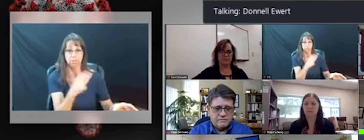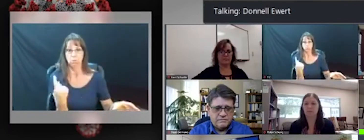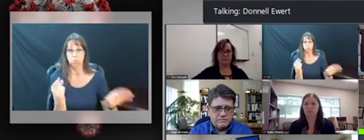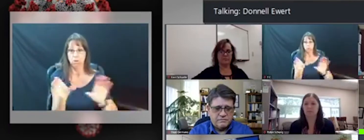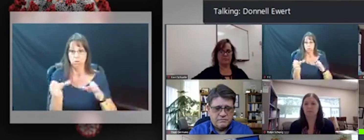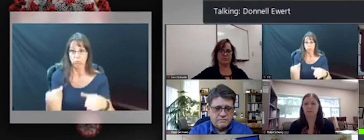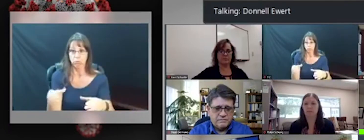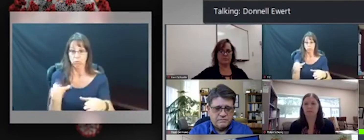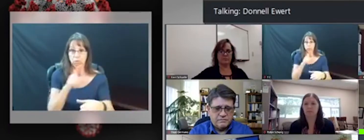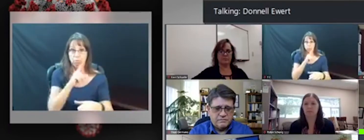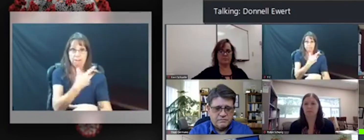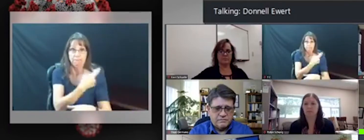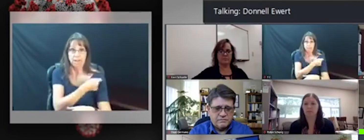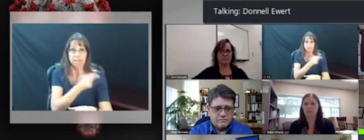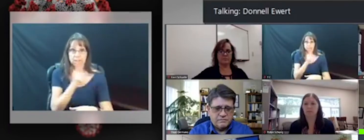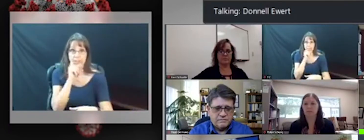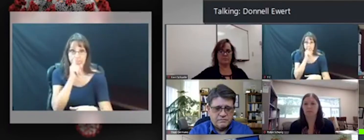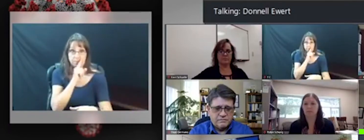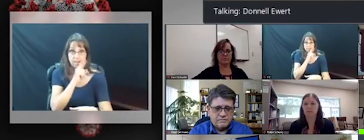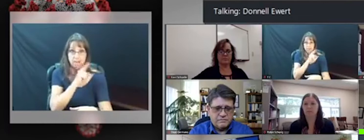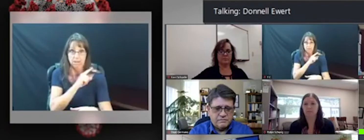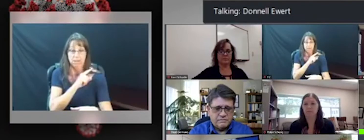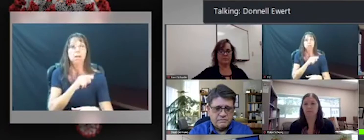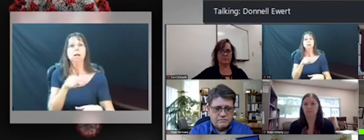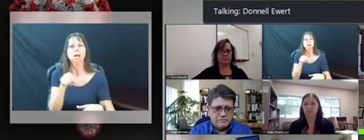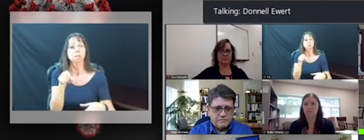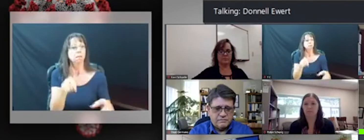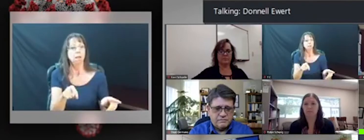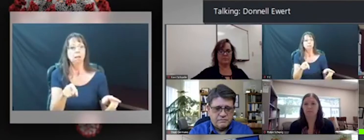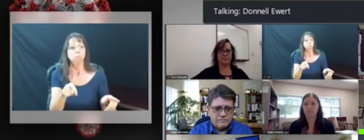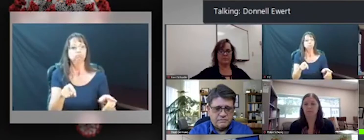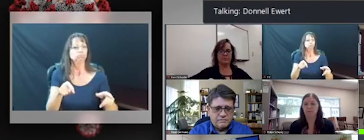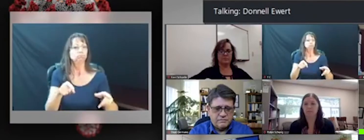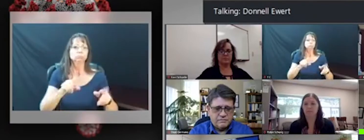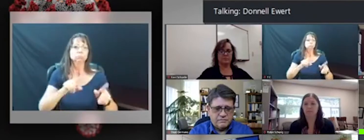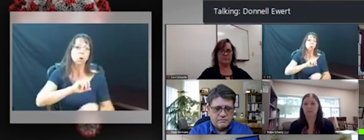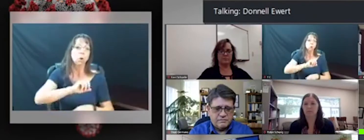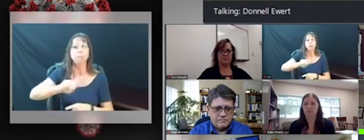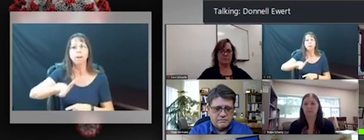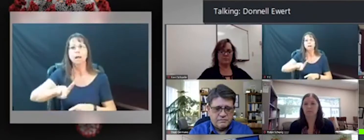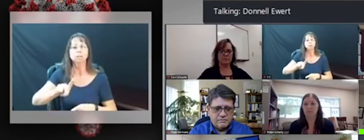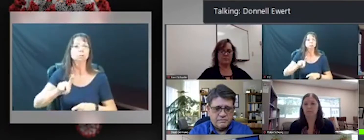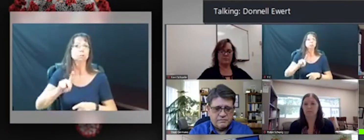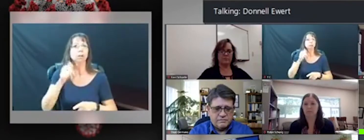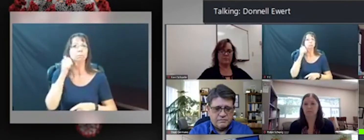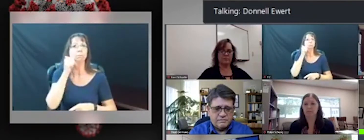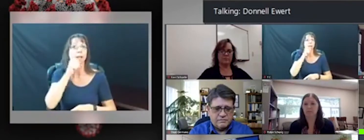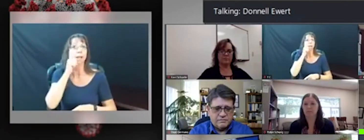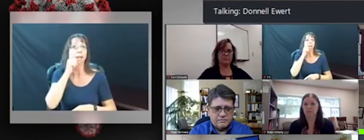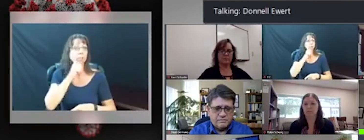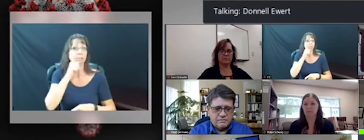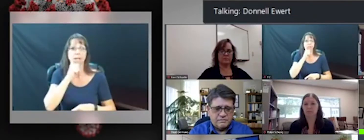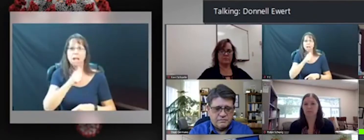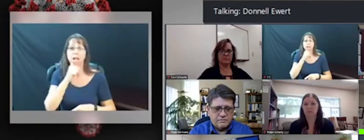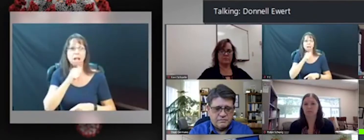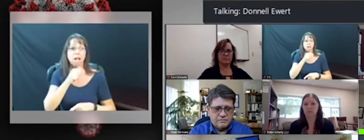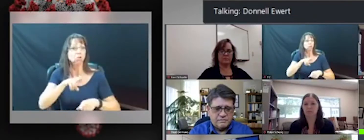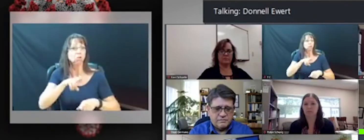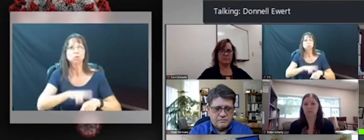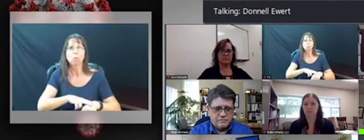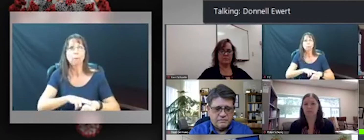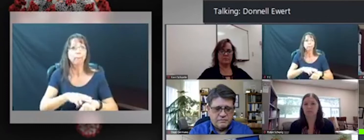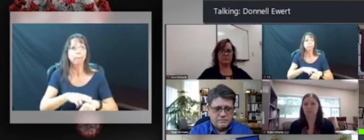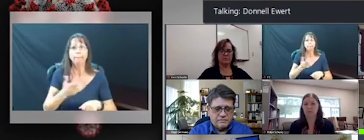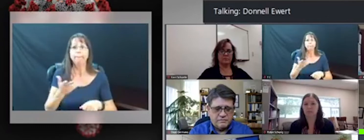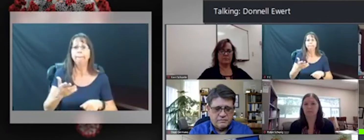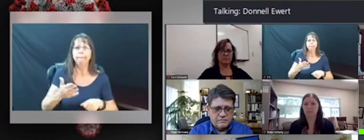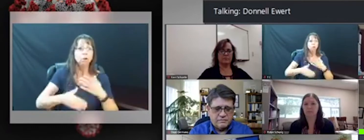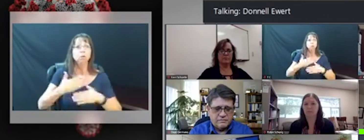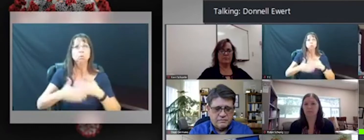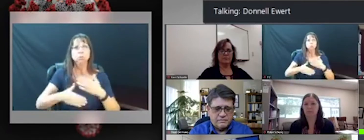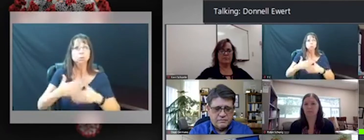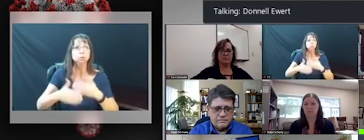if any of them get COVID-19 just going about their normal business. Keep in mind that these